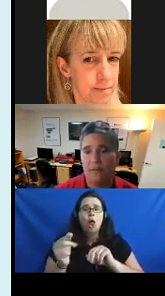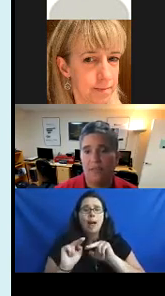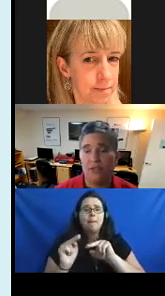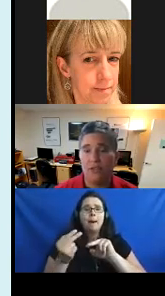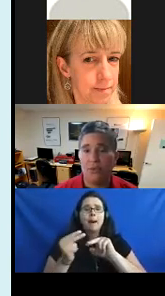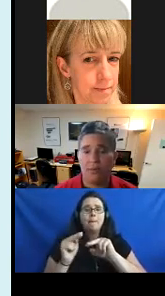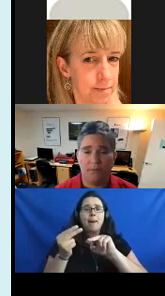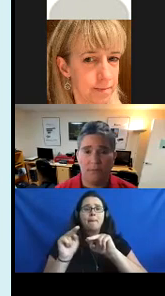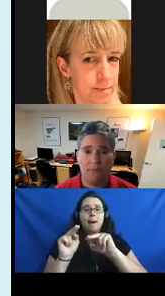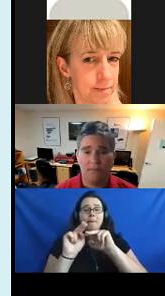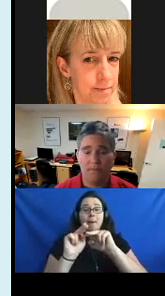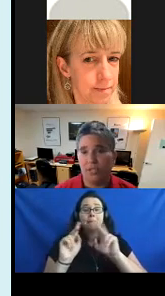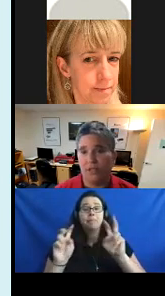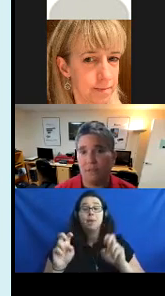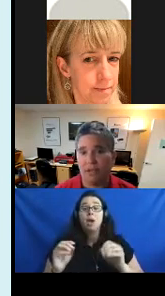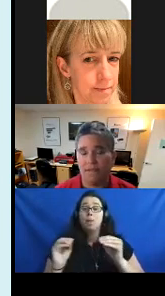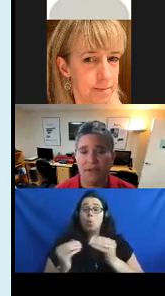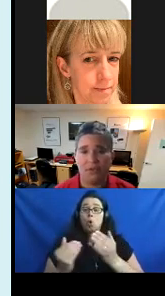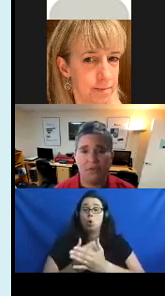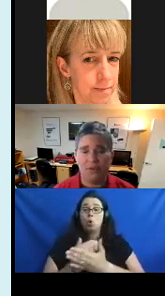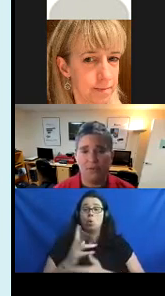THE NEWER VERSION OF THE MAGNIFIER, DO YOU HAVE THE